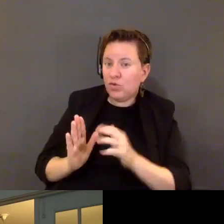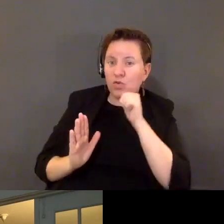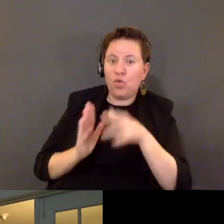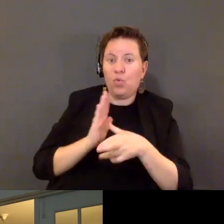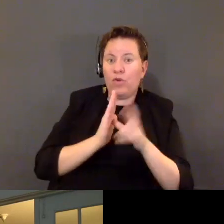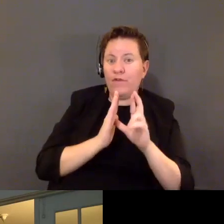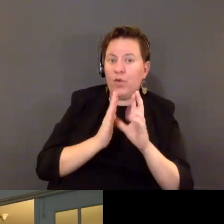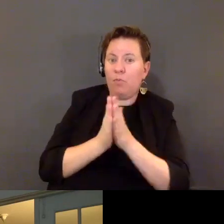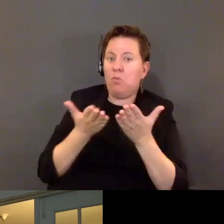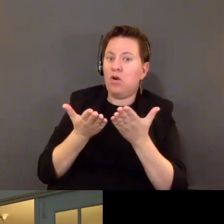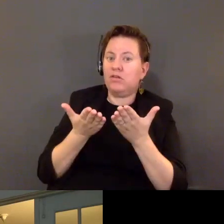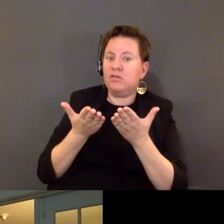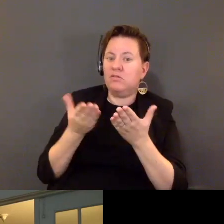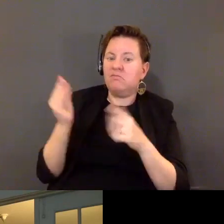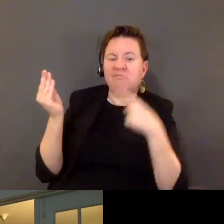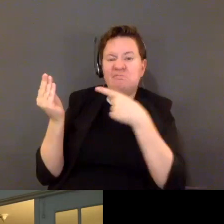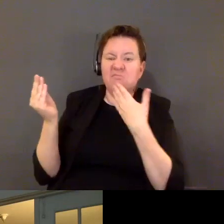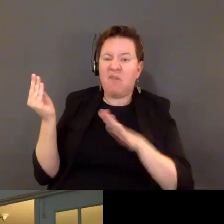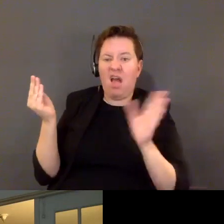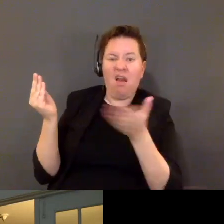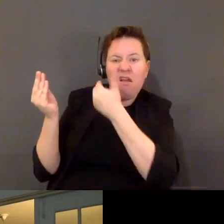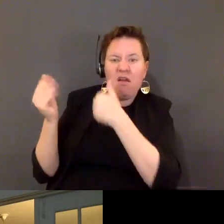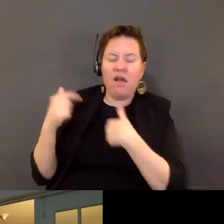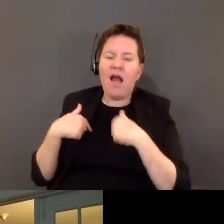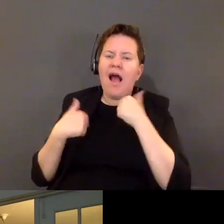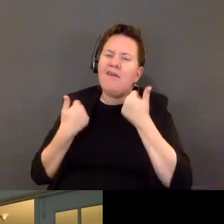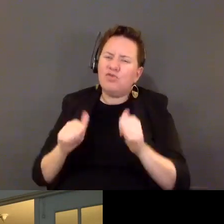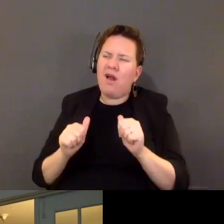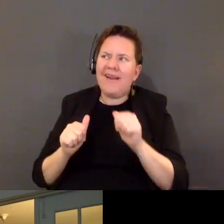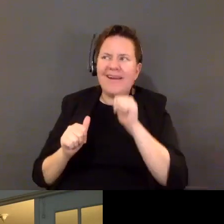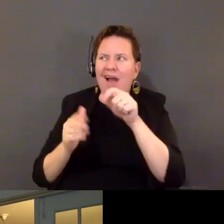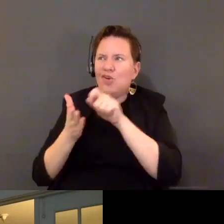to say they're bad i've tried for the most part not to write about people